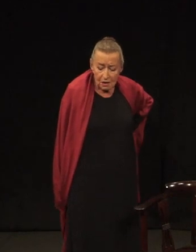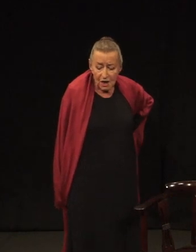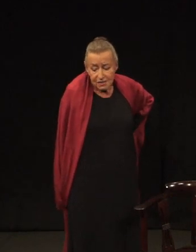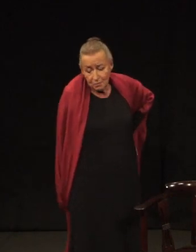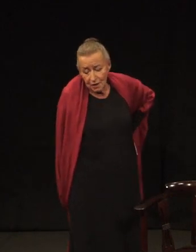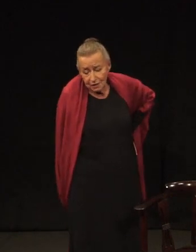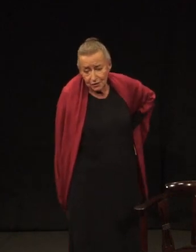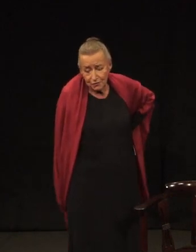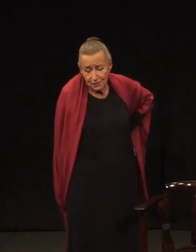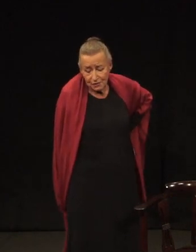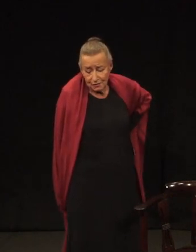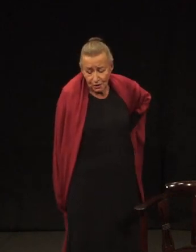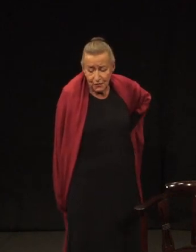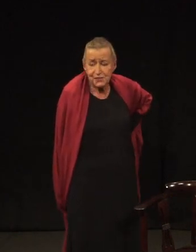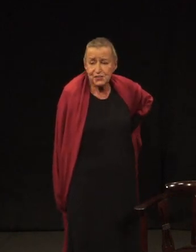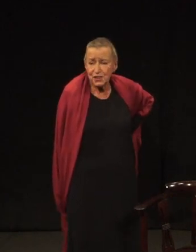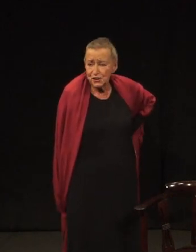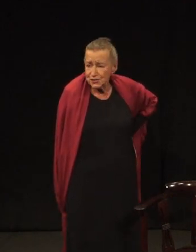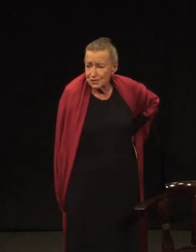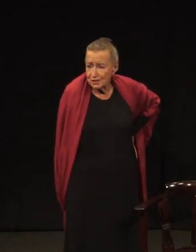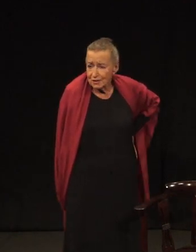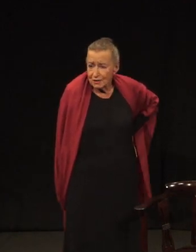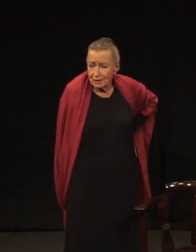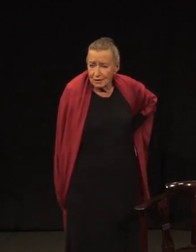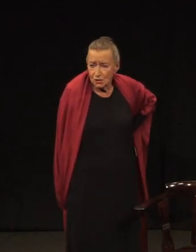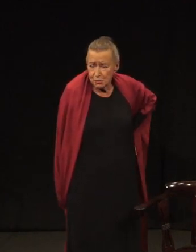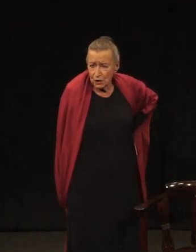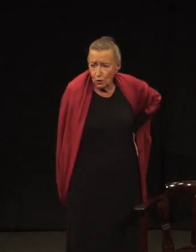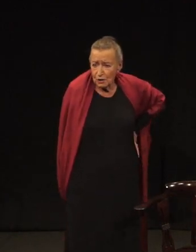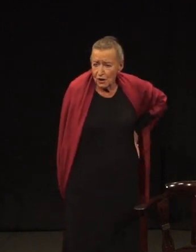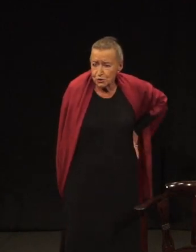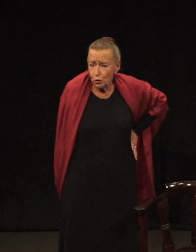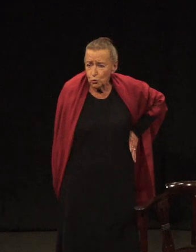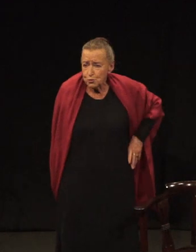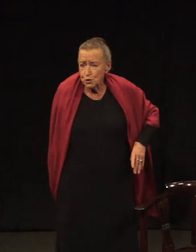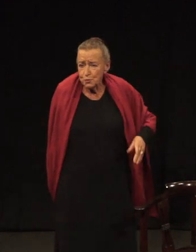At times, from a distant priory a friar would pass through;